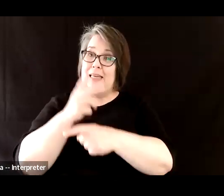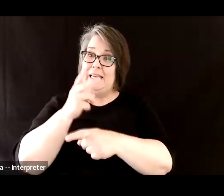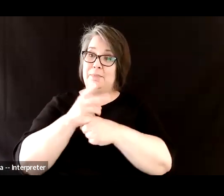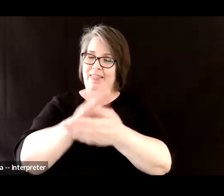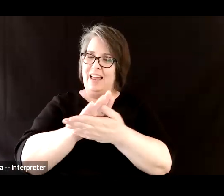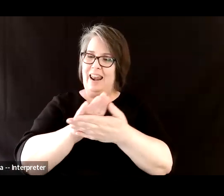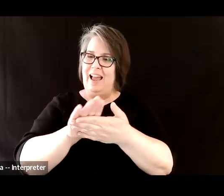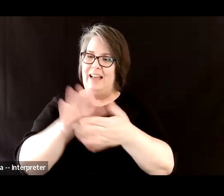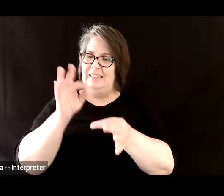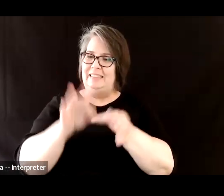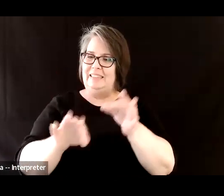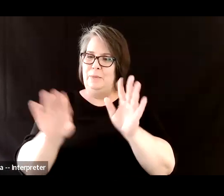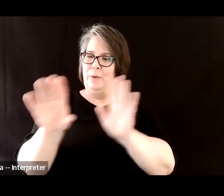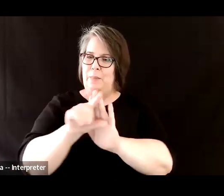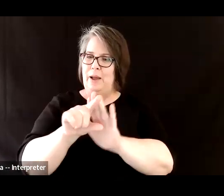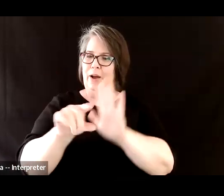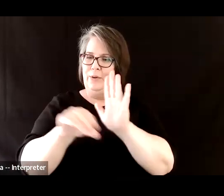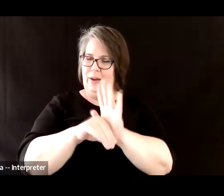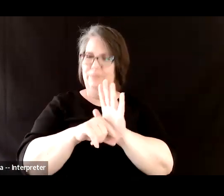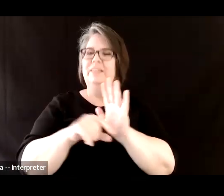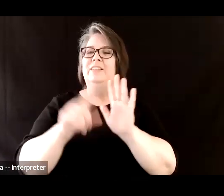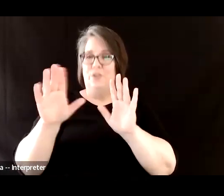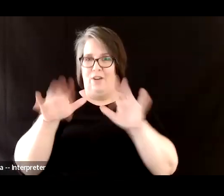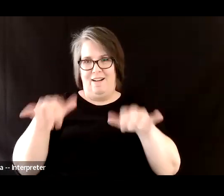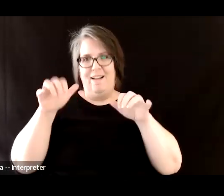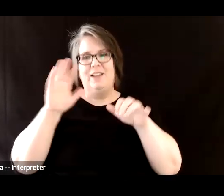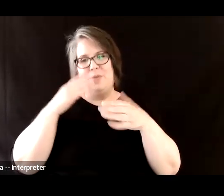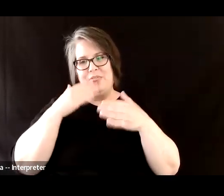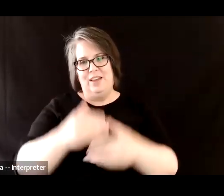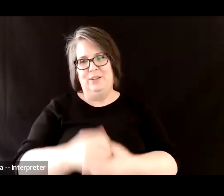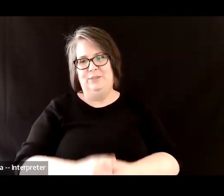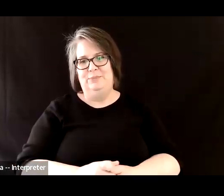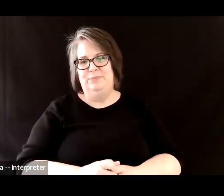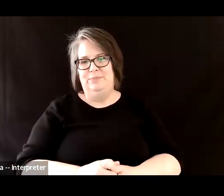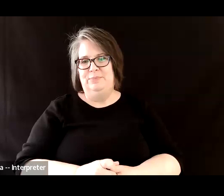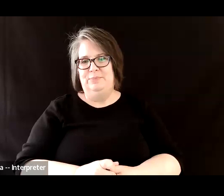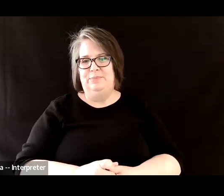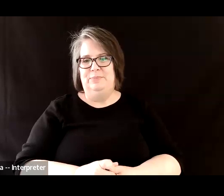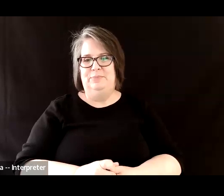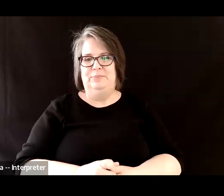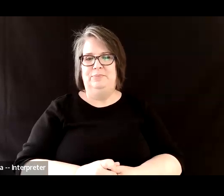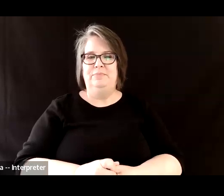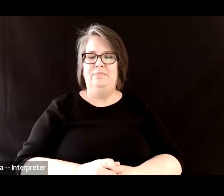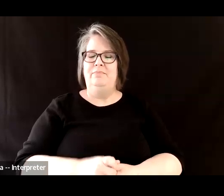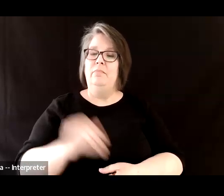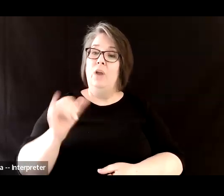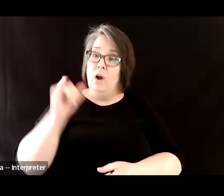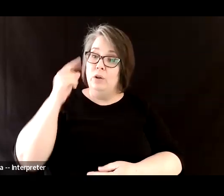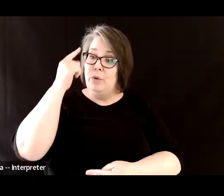clean backgrounds, your audience will thank you. You also want to think about what your background or what